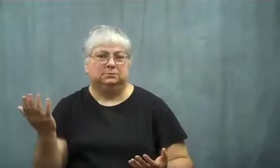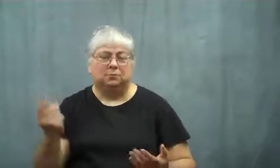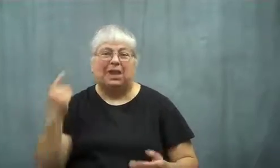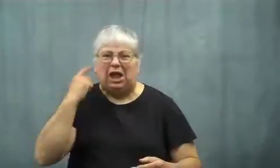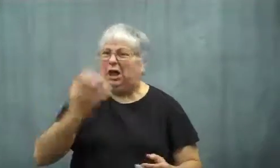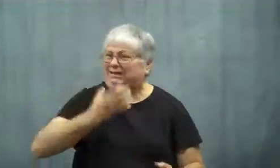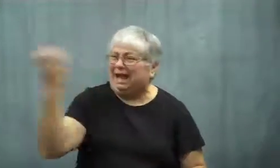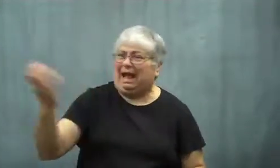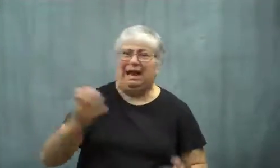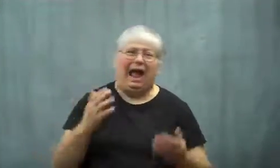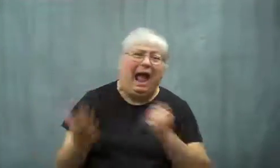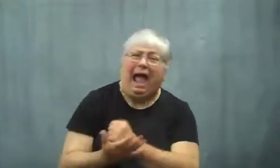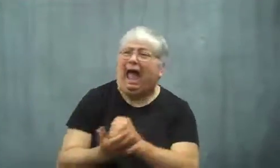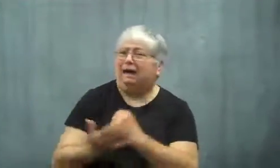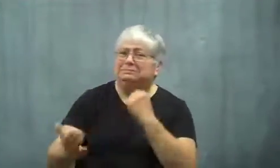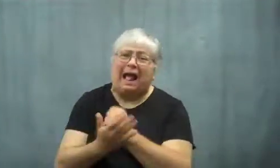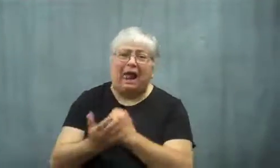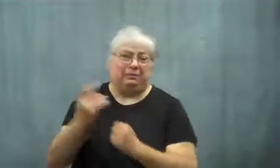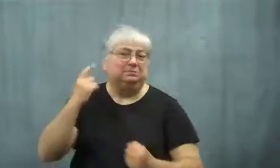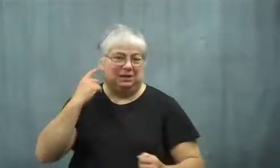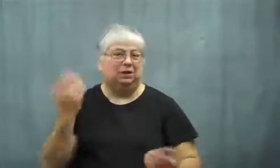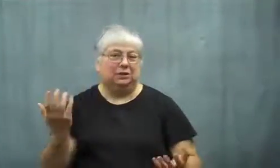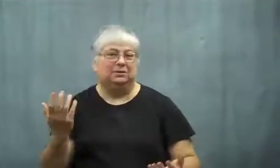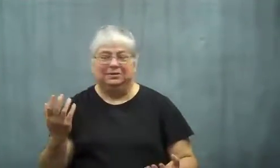He heard some yelling for help.